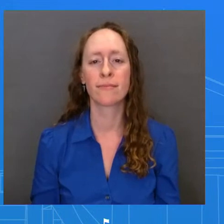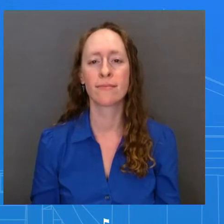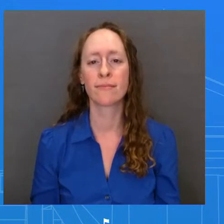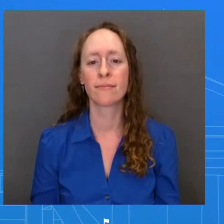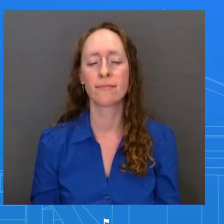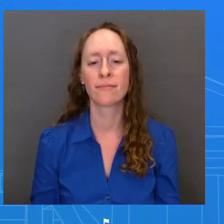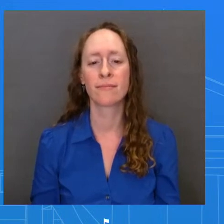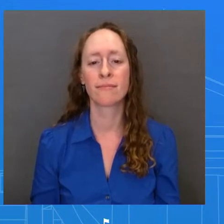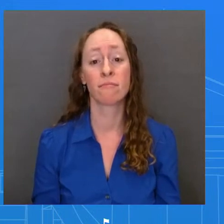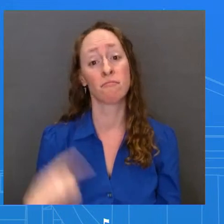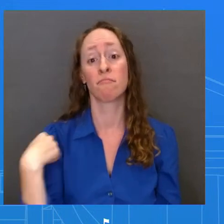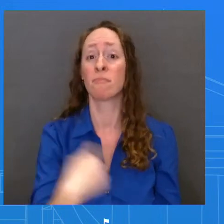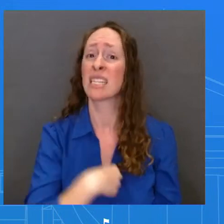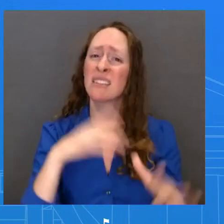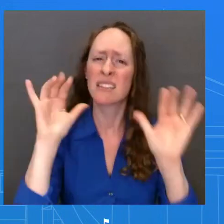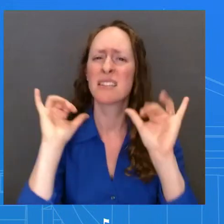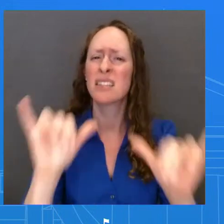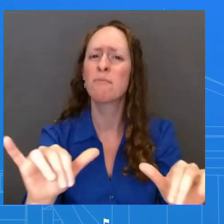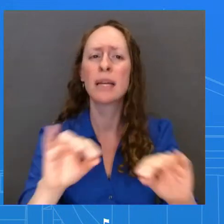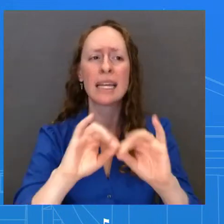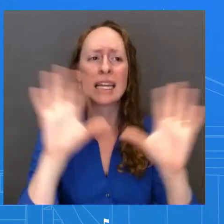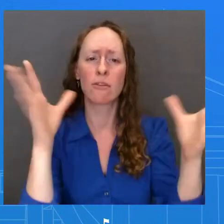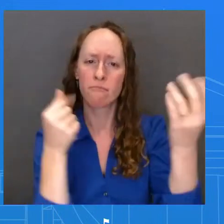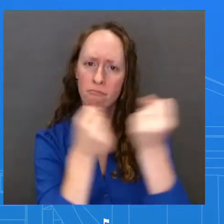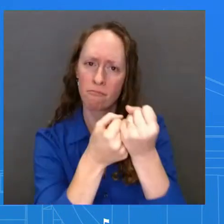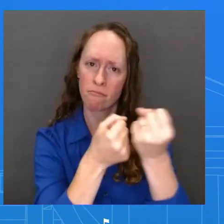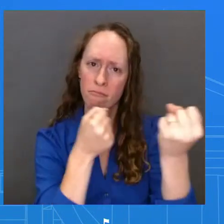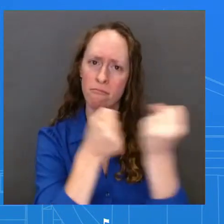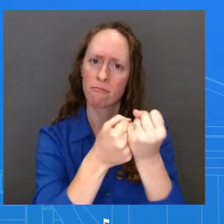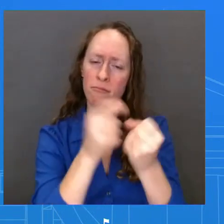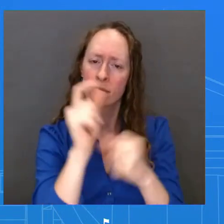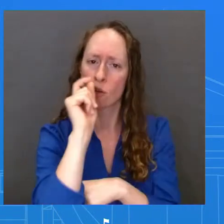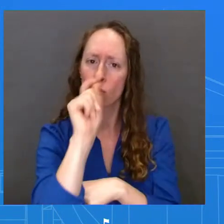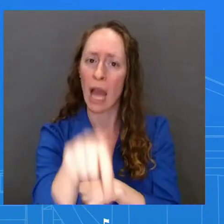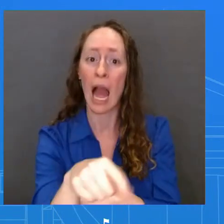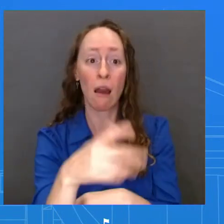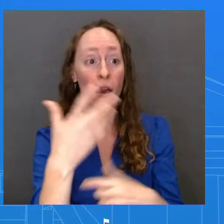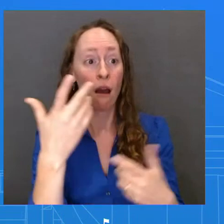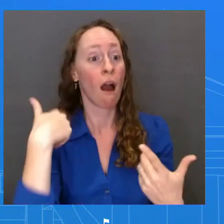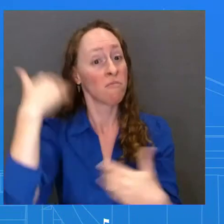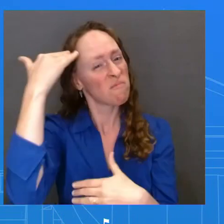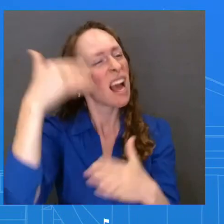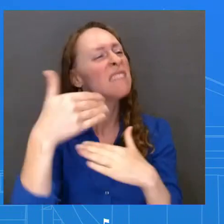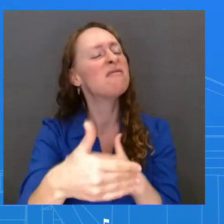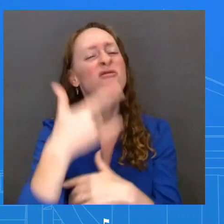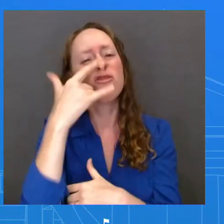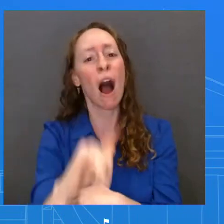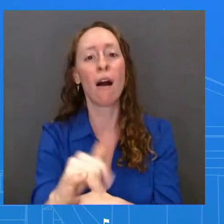We're not going to predict what's going to happen because this war has been inherently unpredictable. And that's all I can say today,